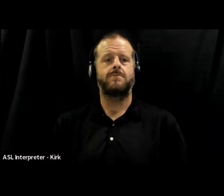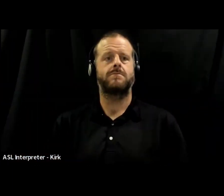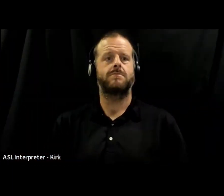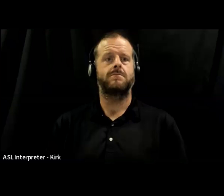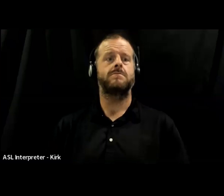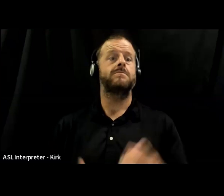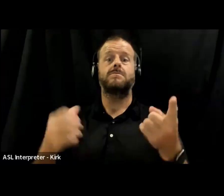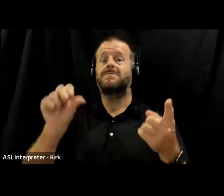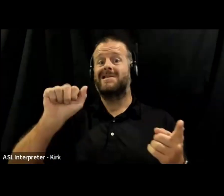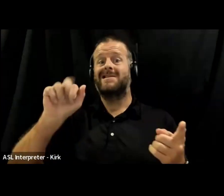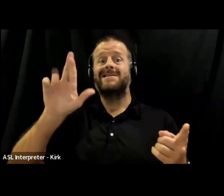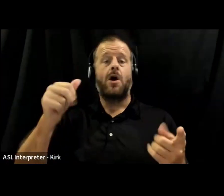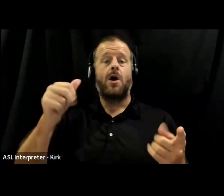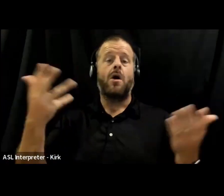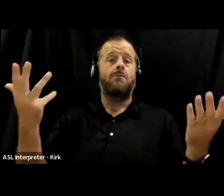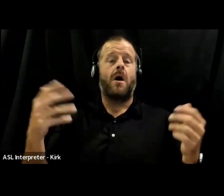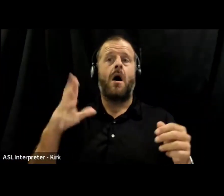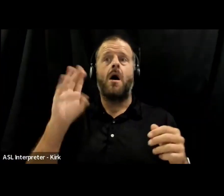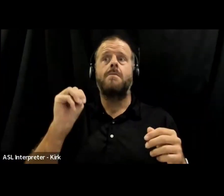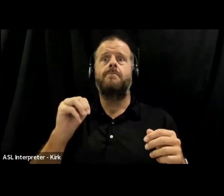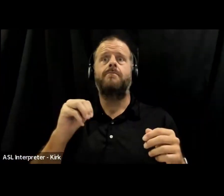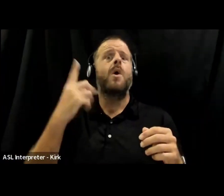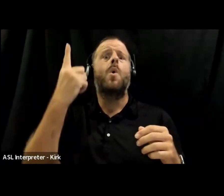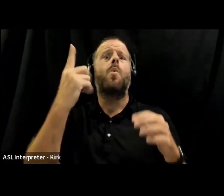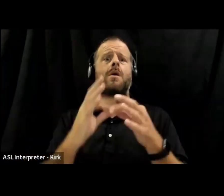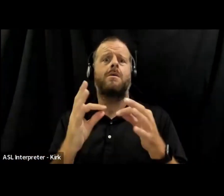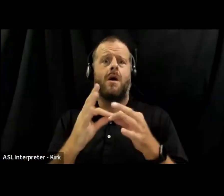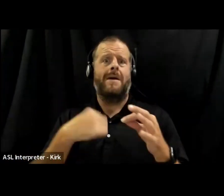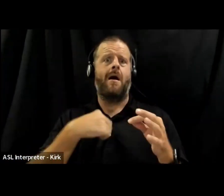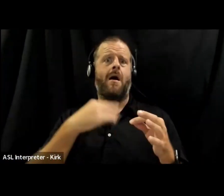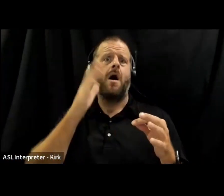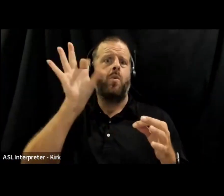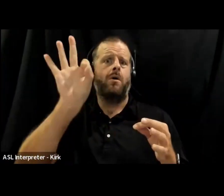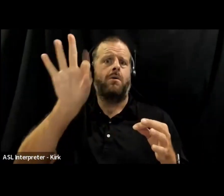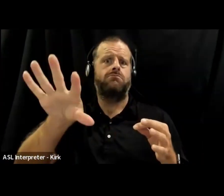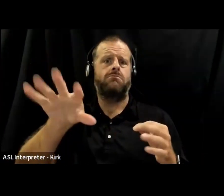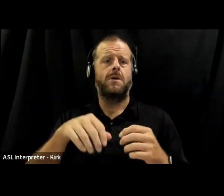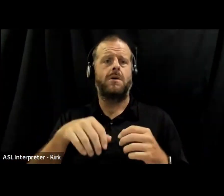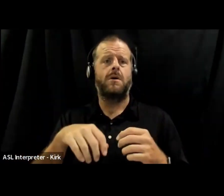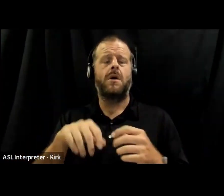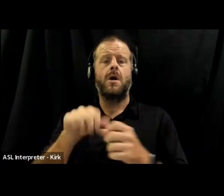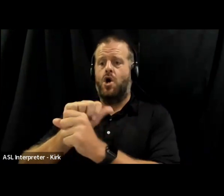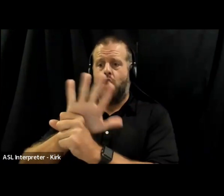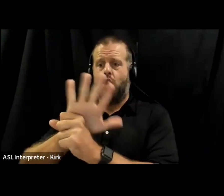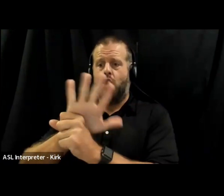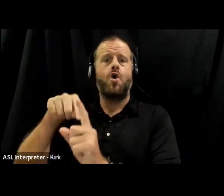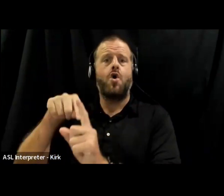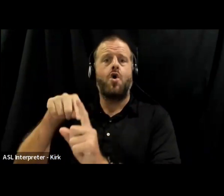This is Sara. I think 1 comment I would make is COVID may have